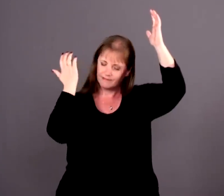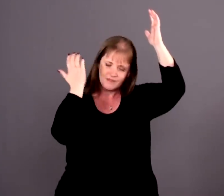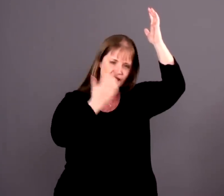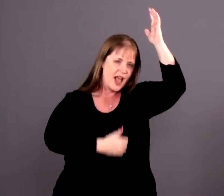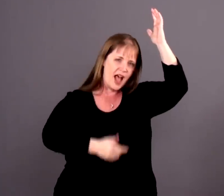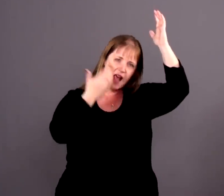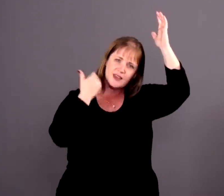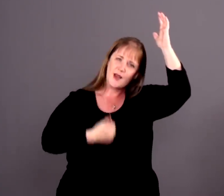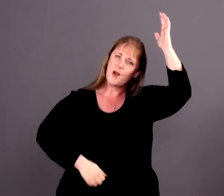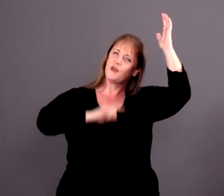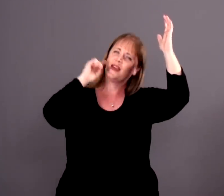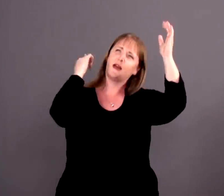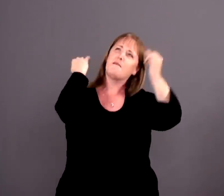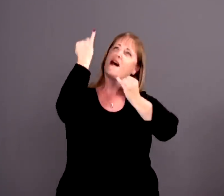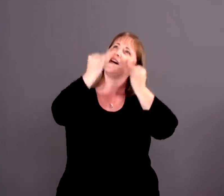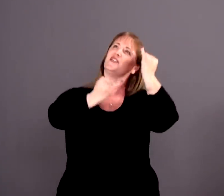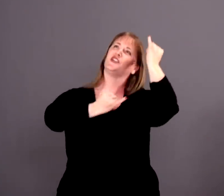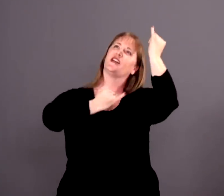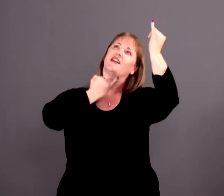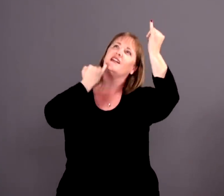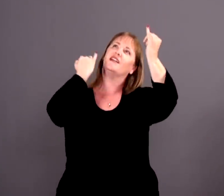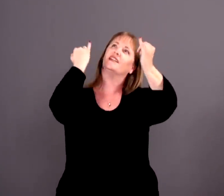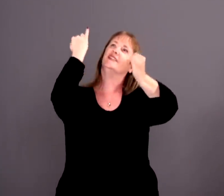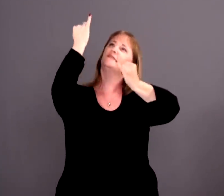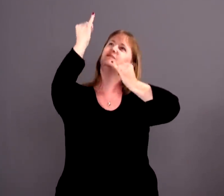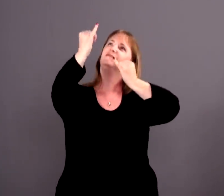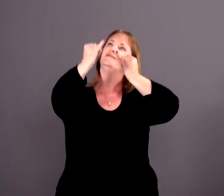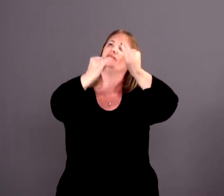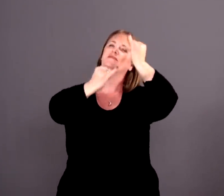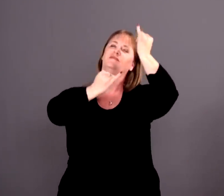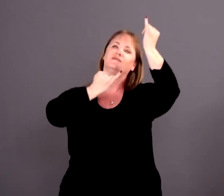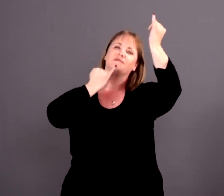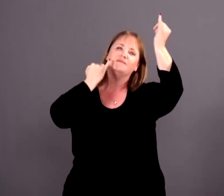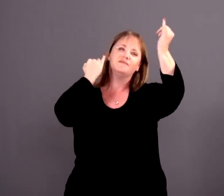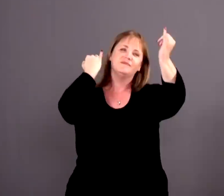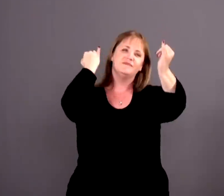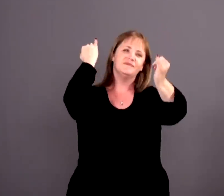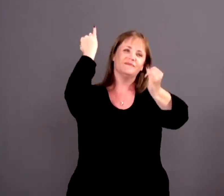I can only imagine